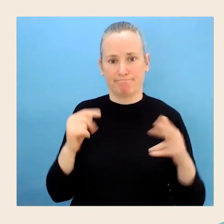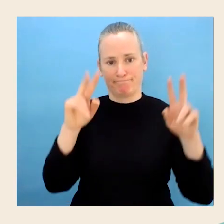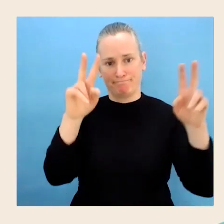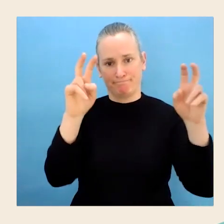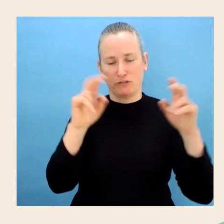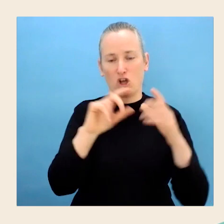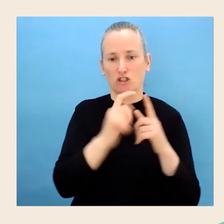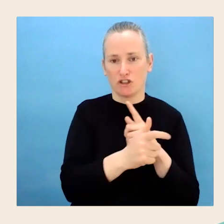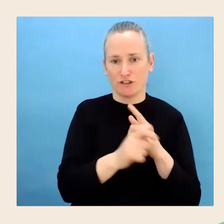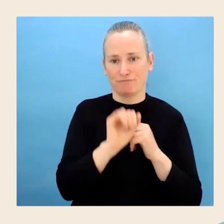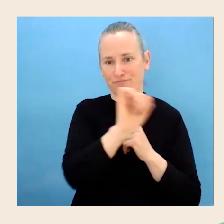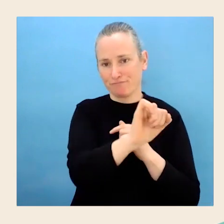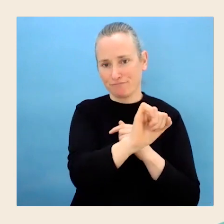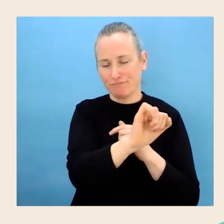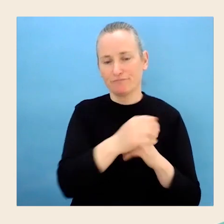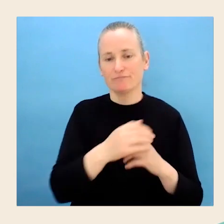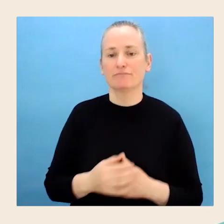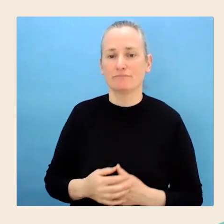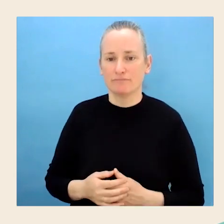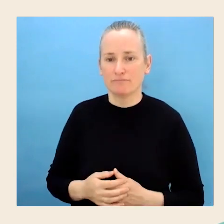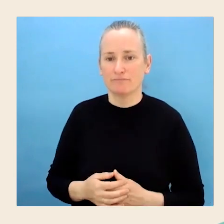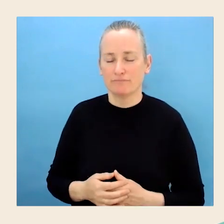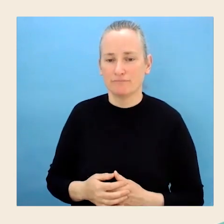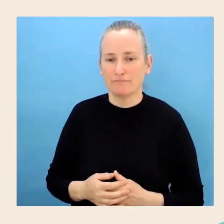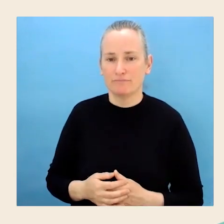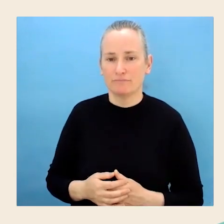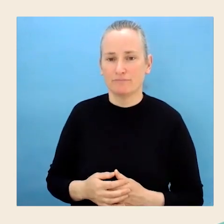So I think that's to me